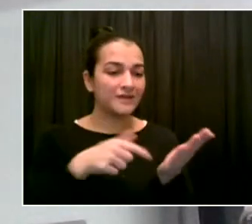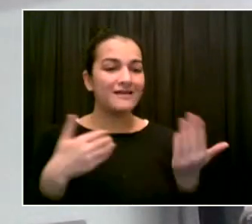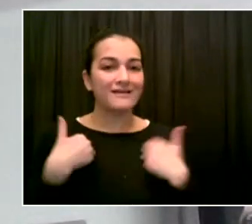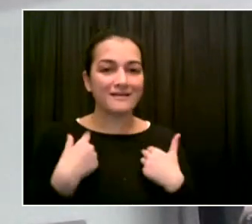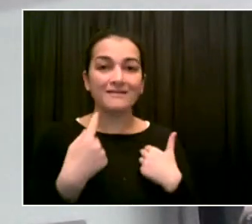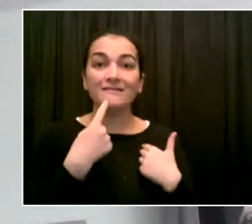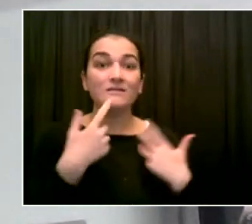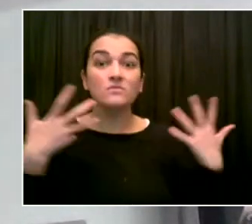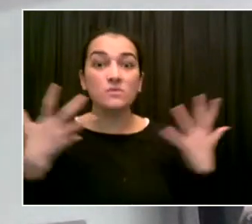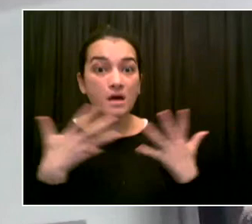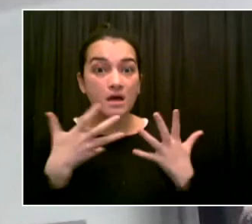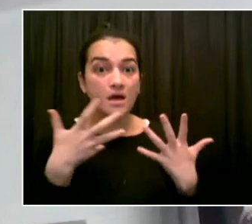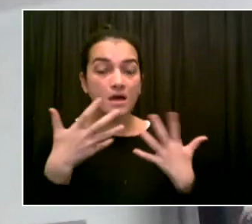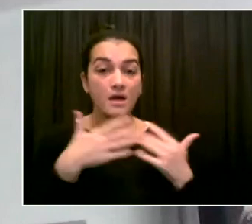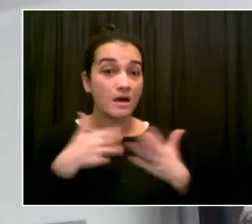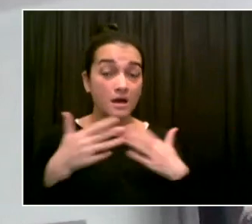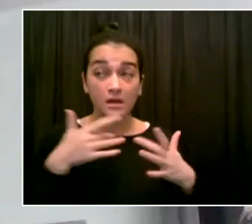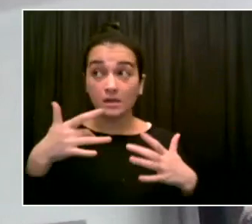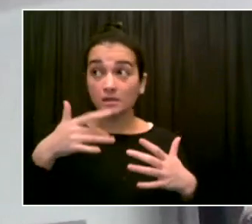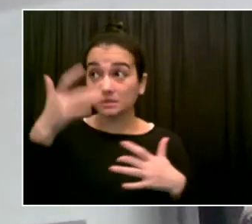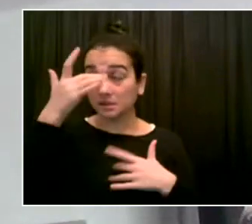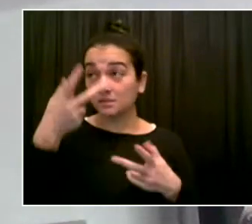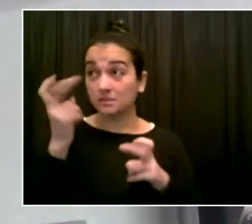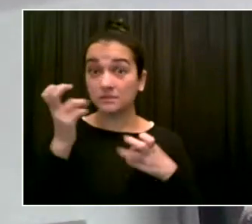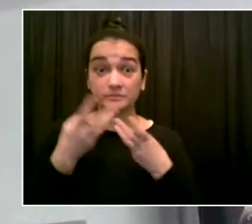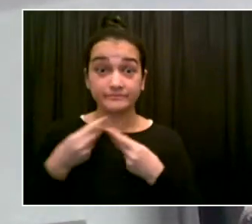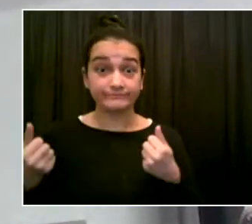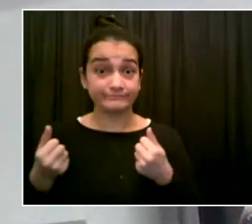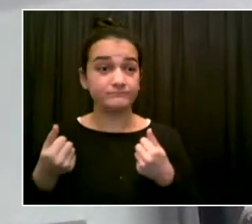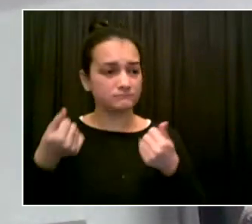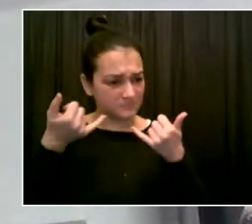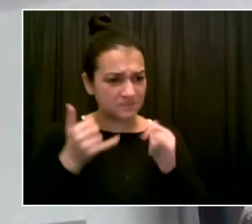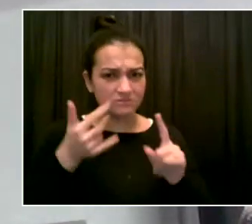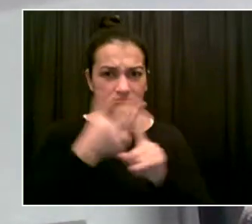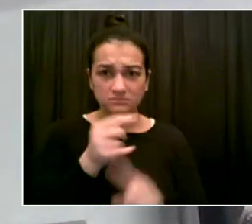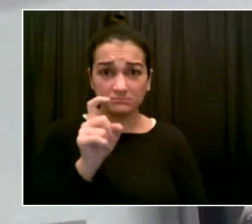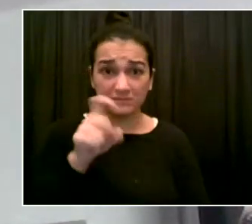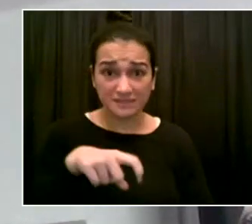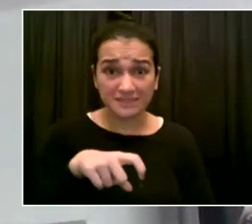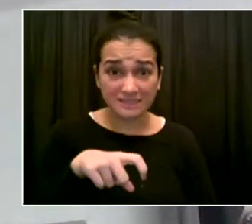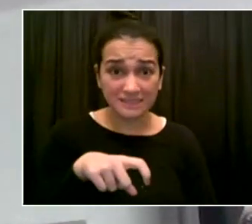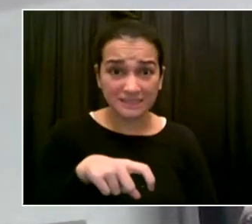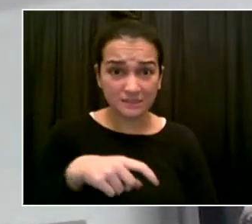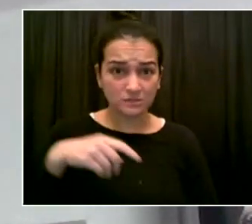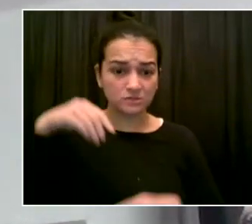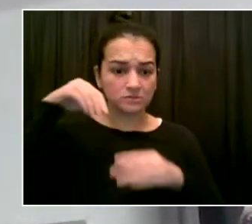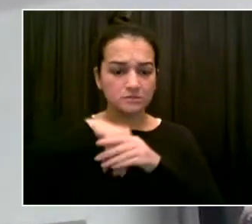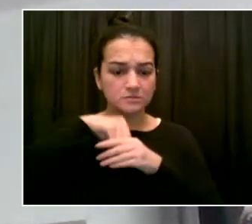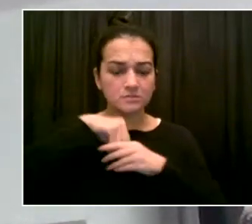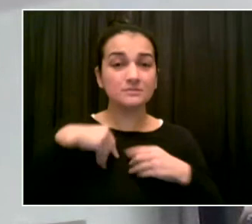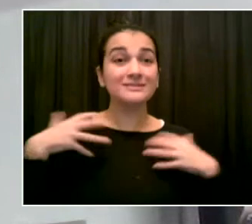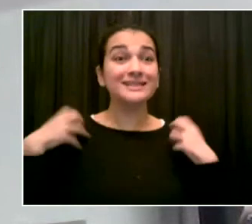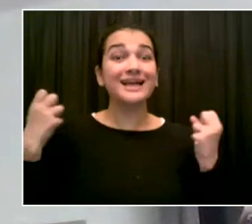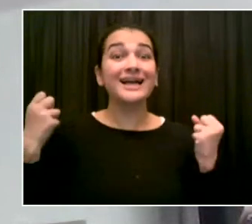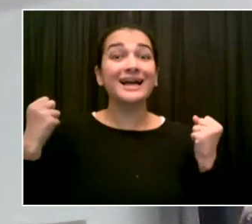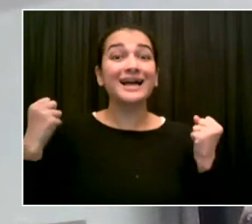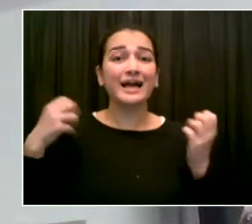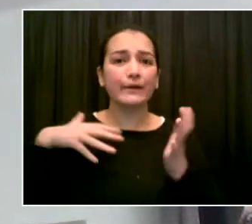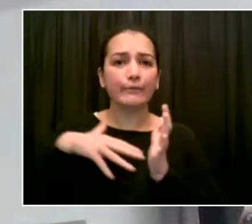BEEN QUITE CLEAR THAT PEOPLE WHO GET VACCINATED FOLLOWING AN INFECTION WITH